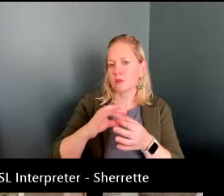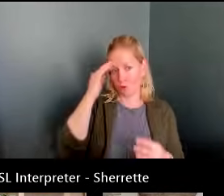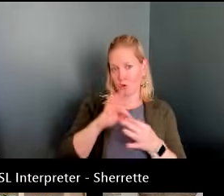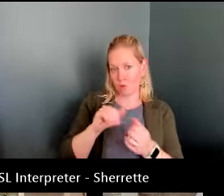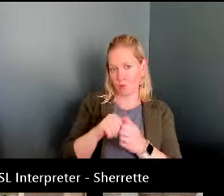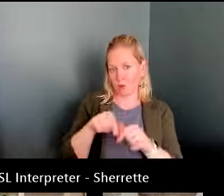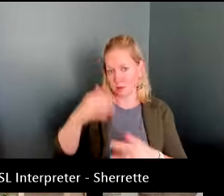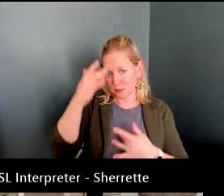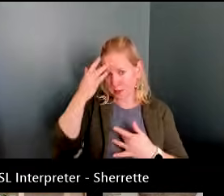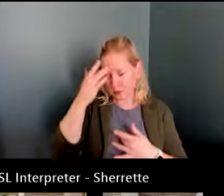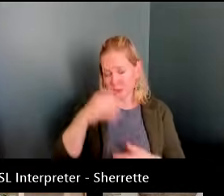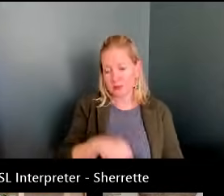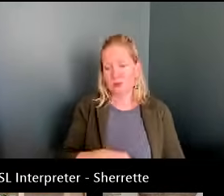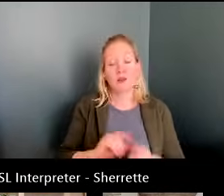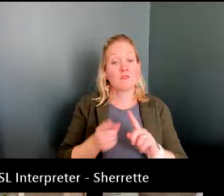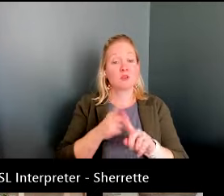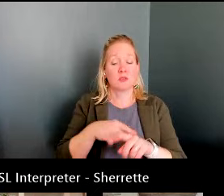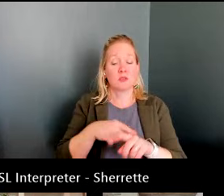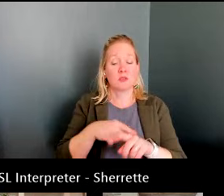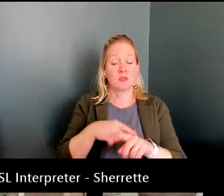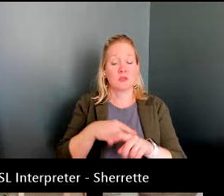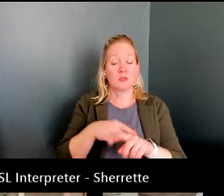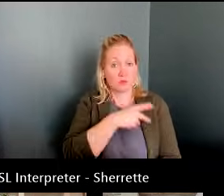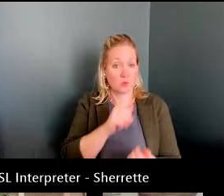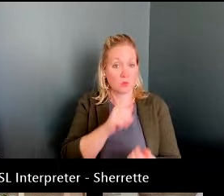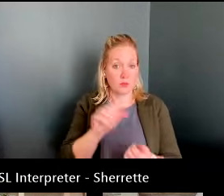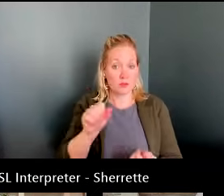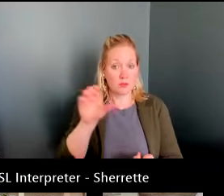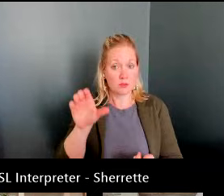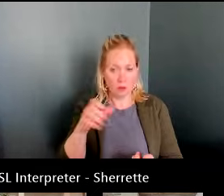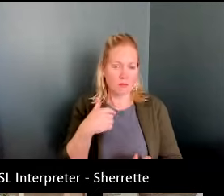My first exposure to patients with sickle cell came as a medical student and resident